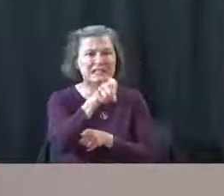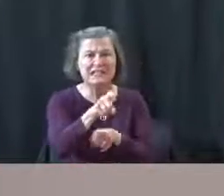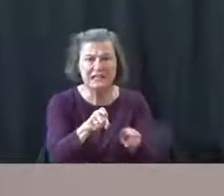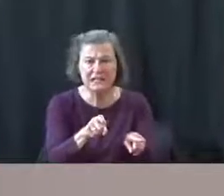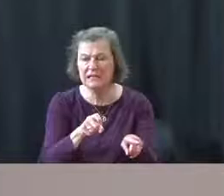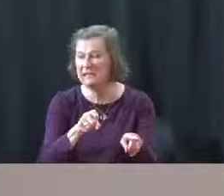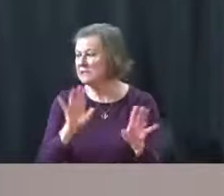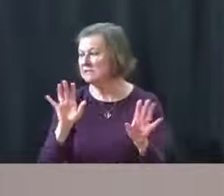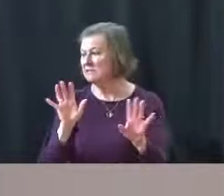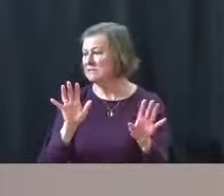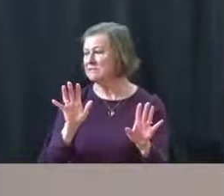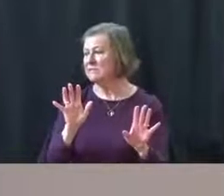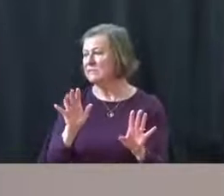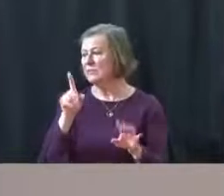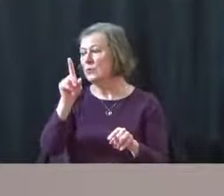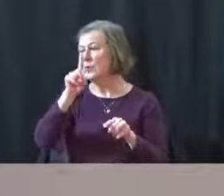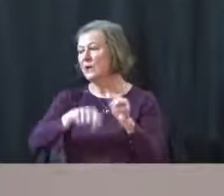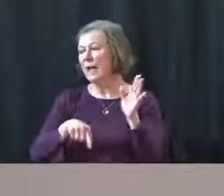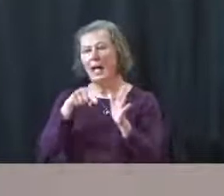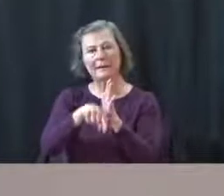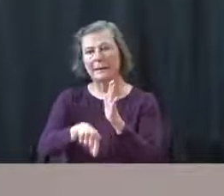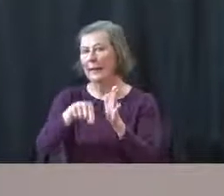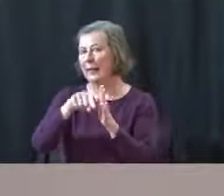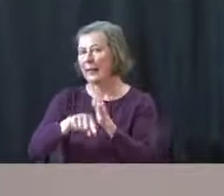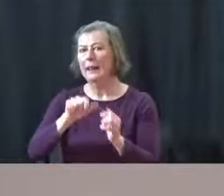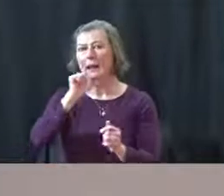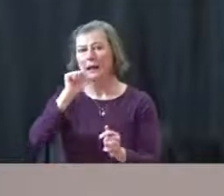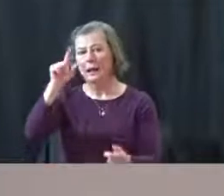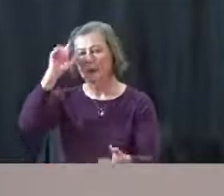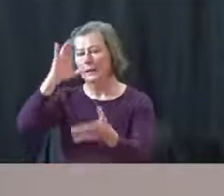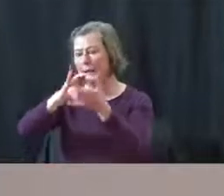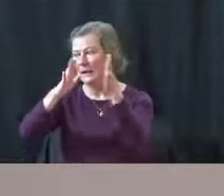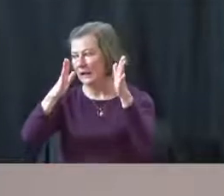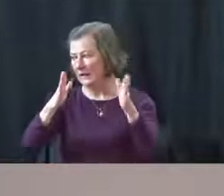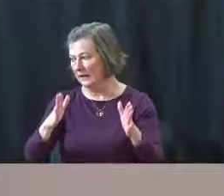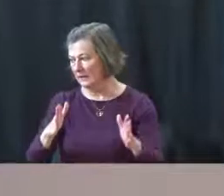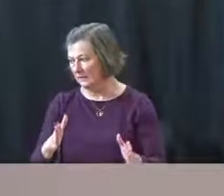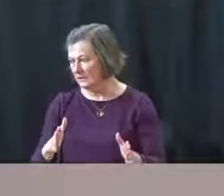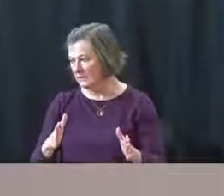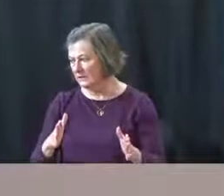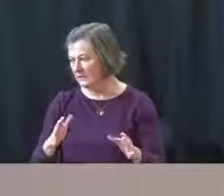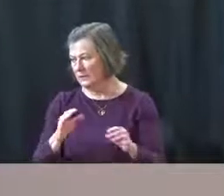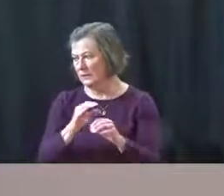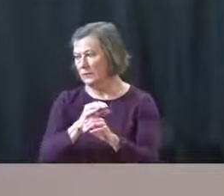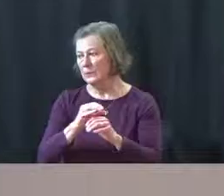Don't you know you can't kill all the unbelievers. There's no short cut to freedom.